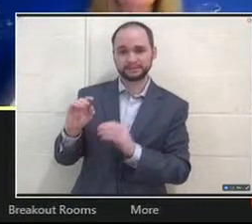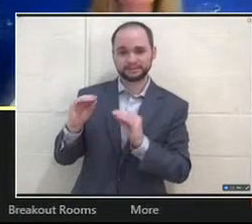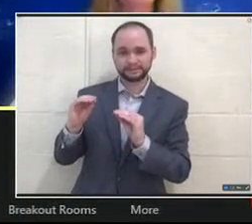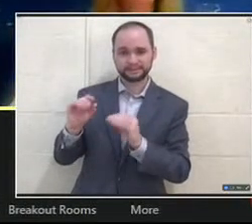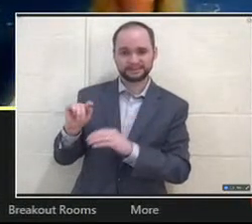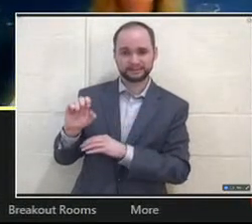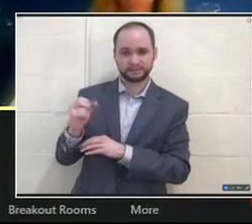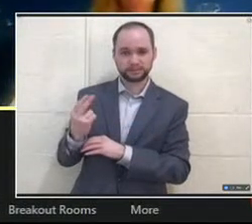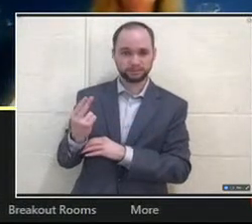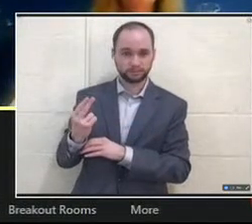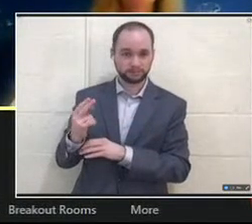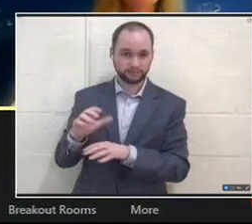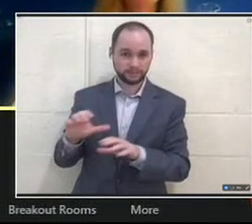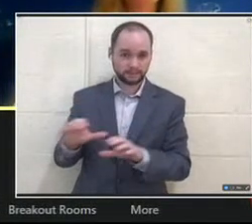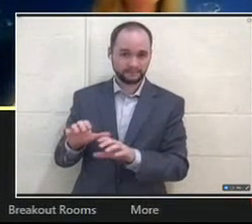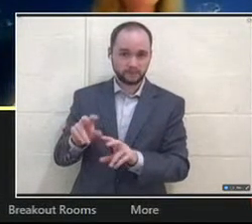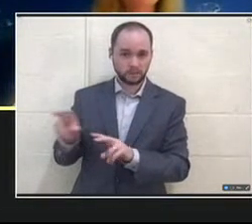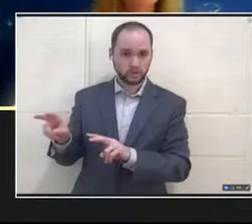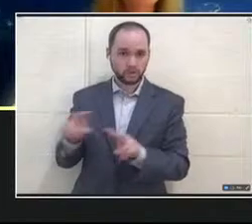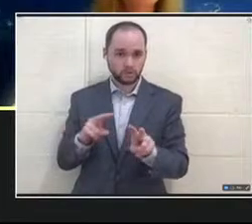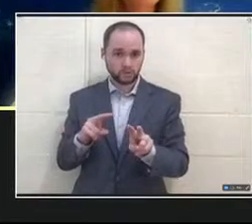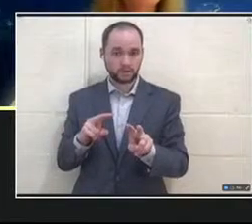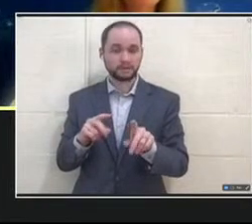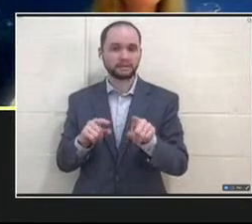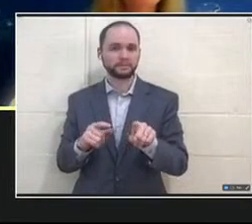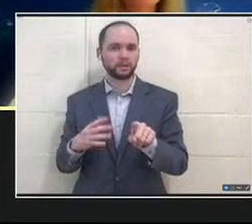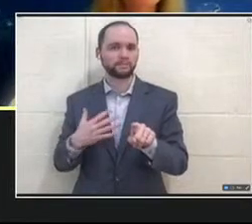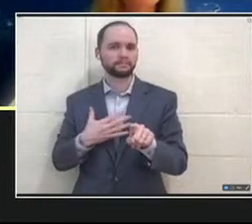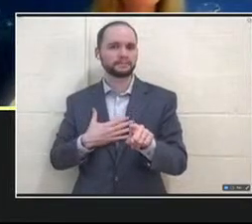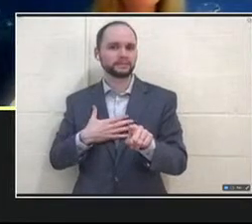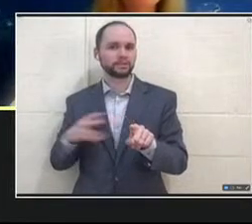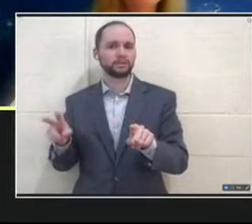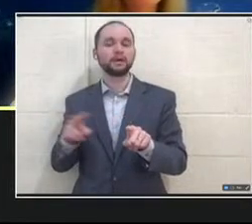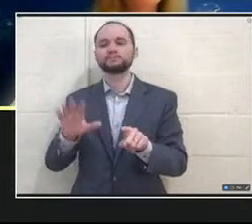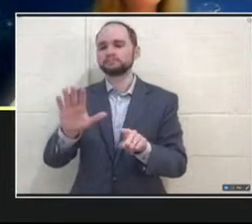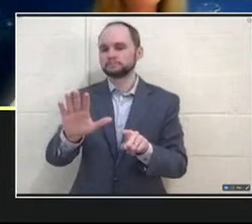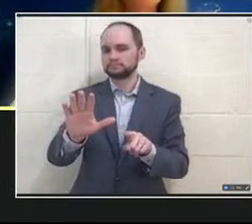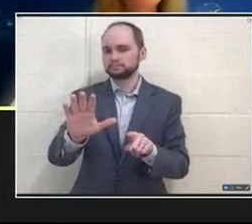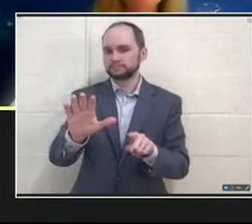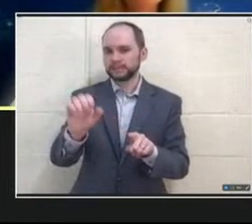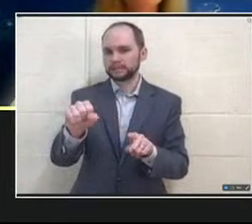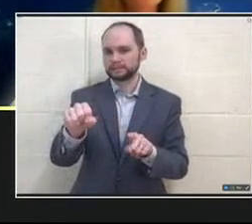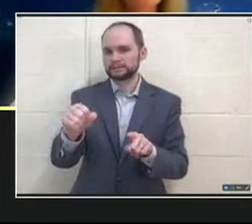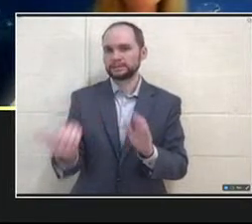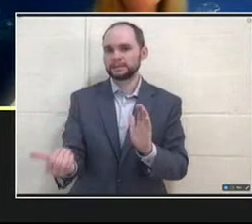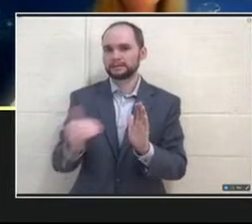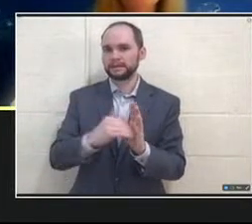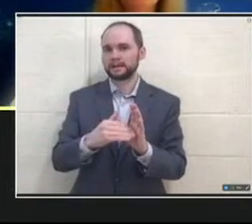So please check it out. First of all, yes, again, bringing up the Marian Anderson house